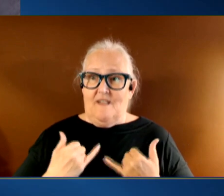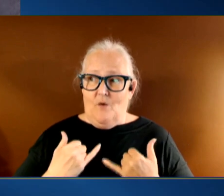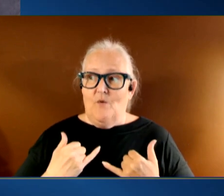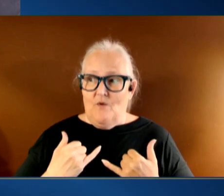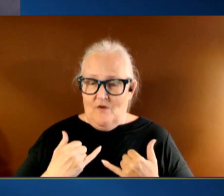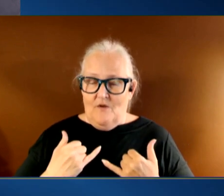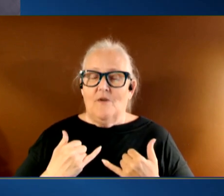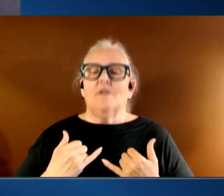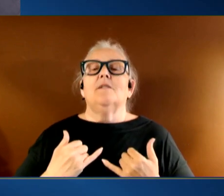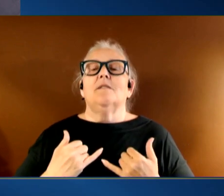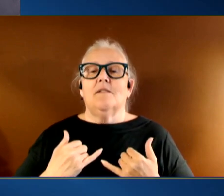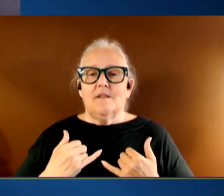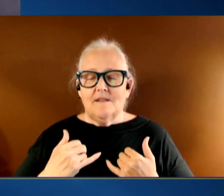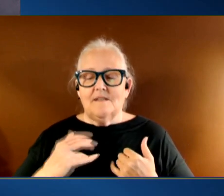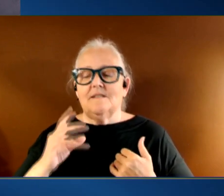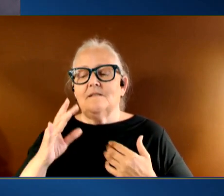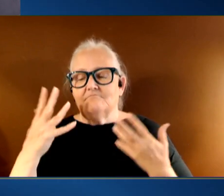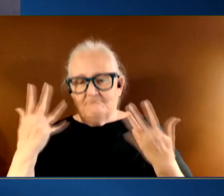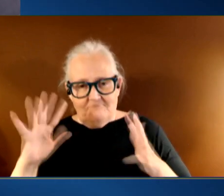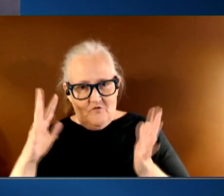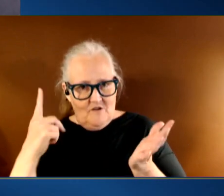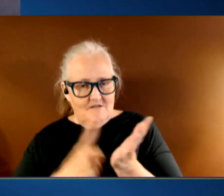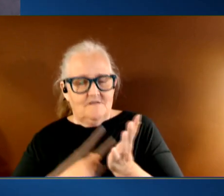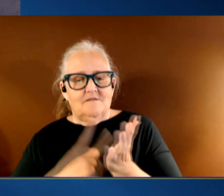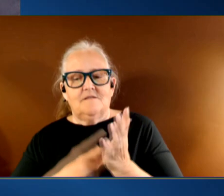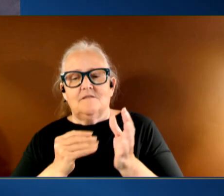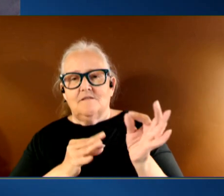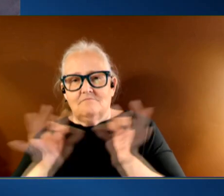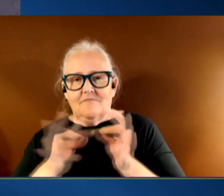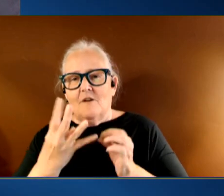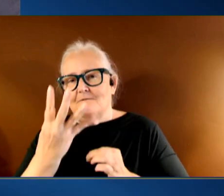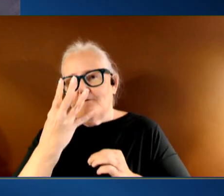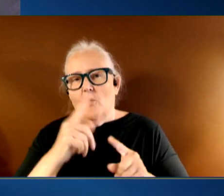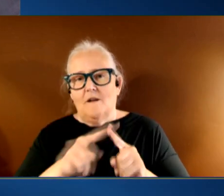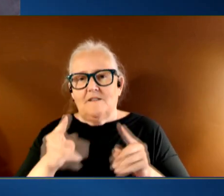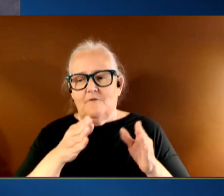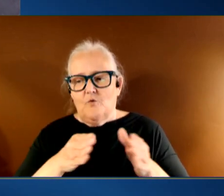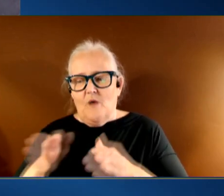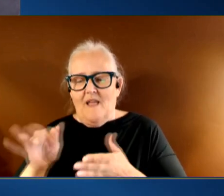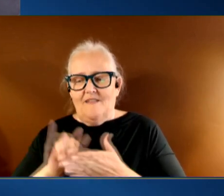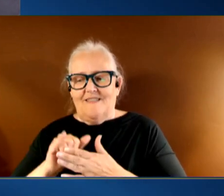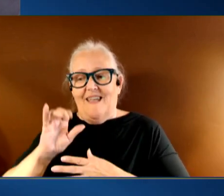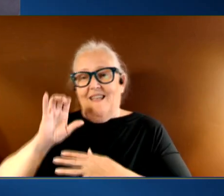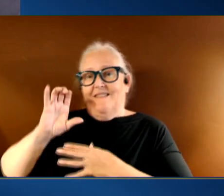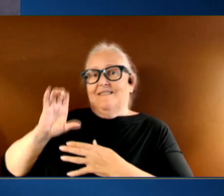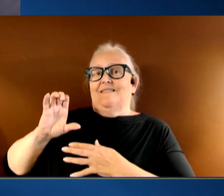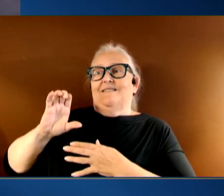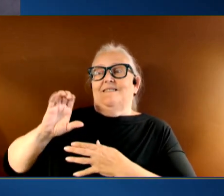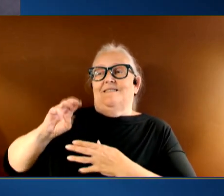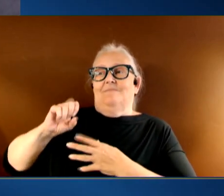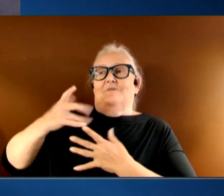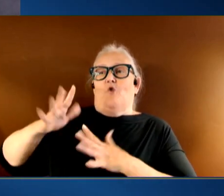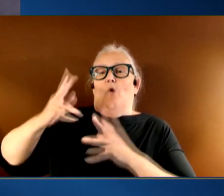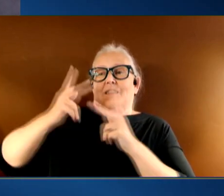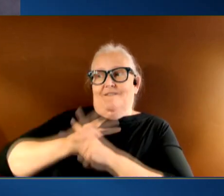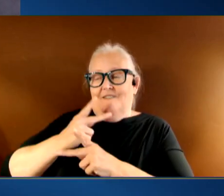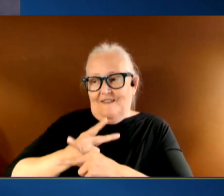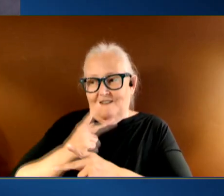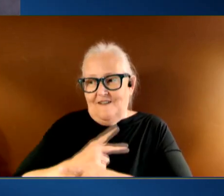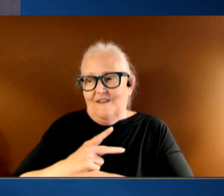and discussed four methods that they have identified and NCSCC checks all four, one,